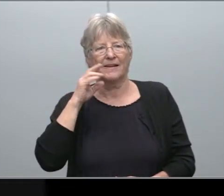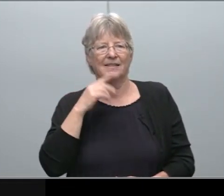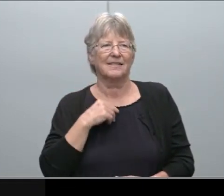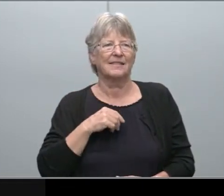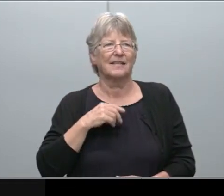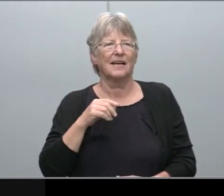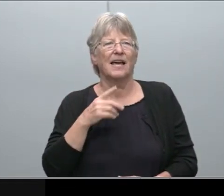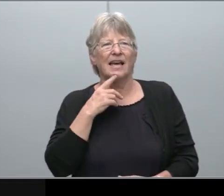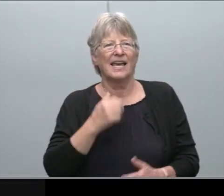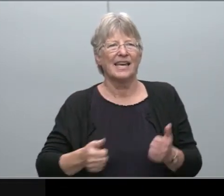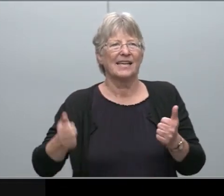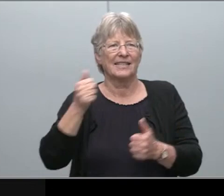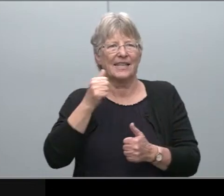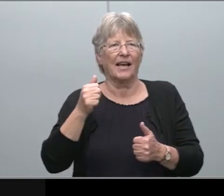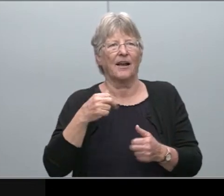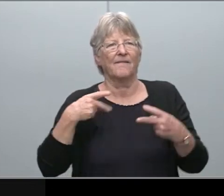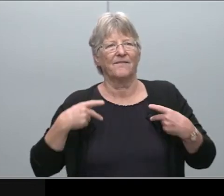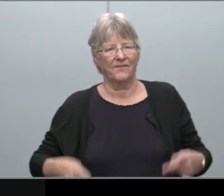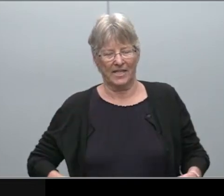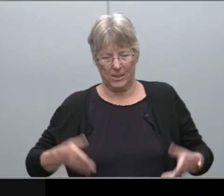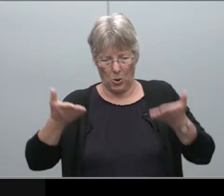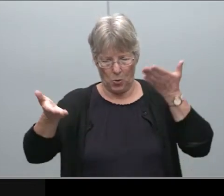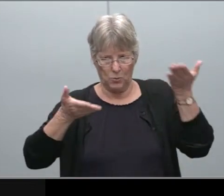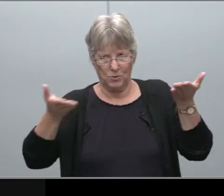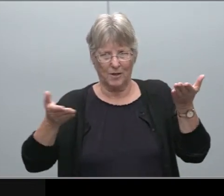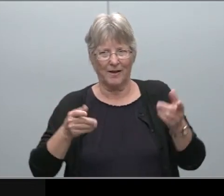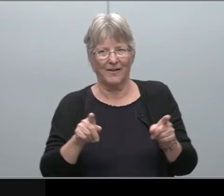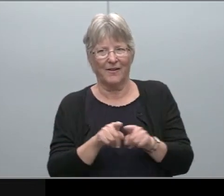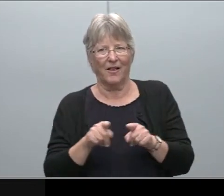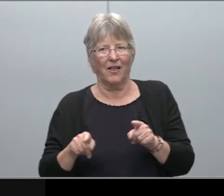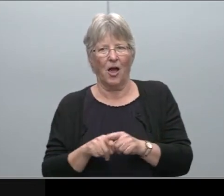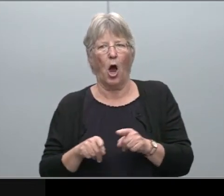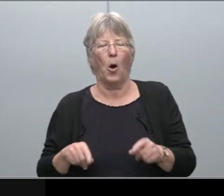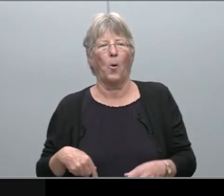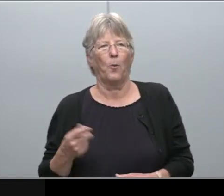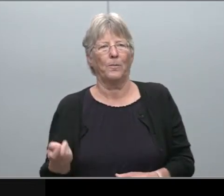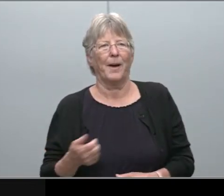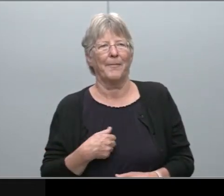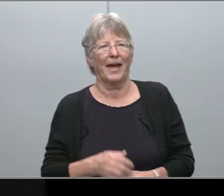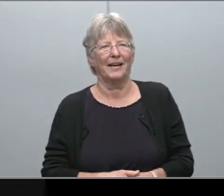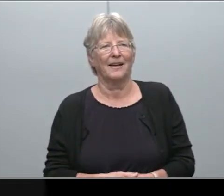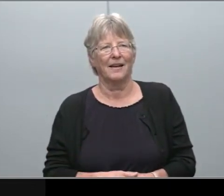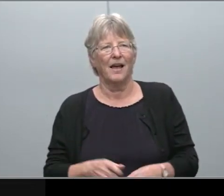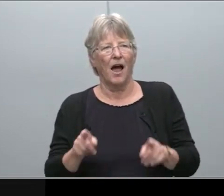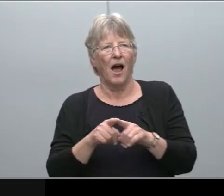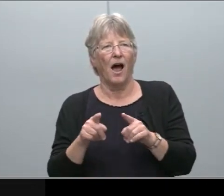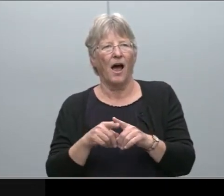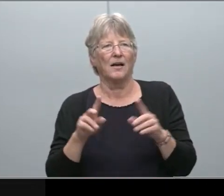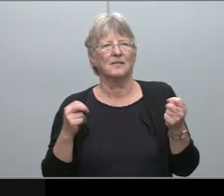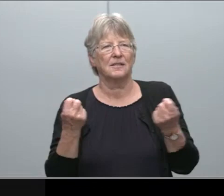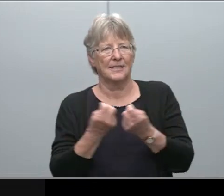as we come together, we're all in different spaces. And so your efforts to remain present and minimize the distractions for yourself